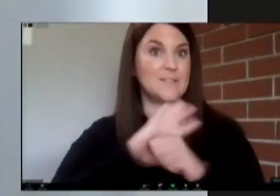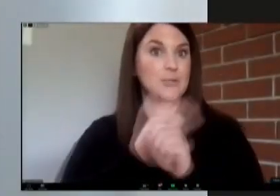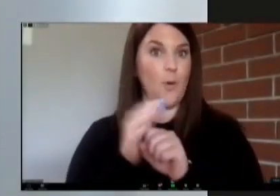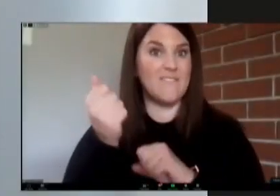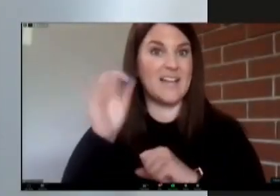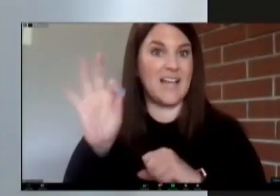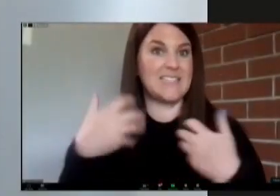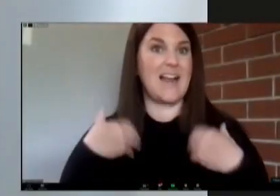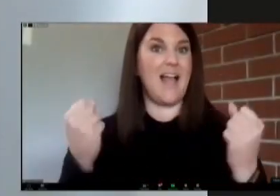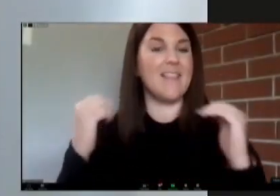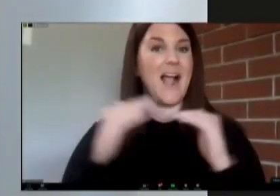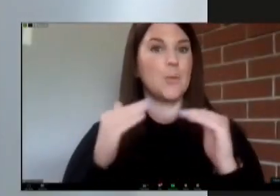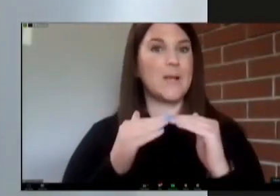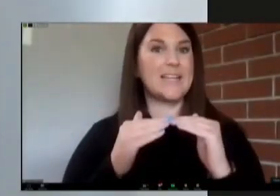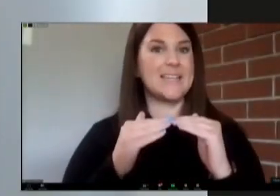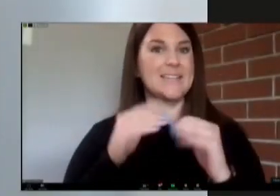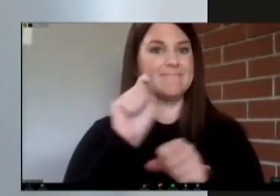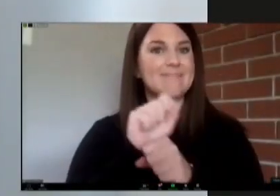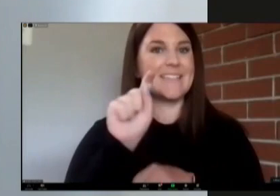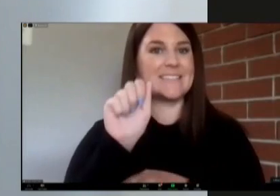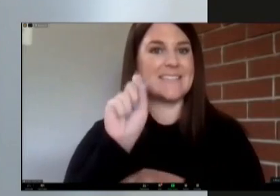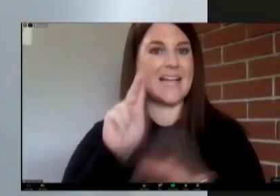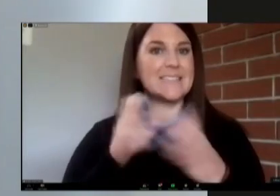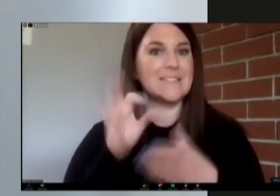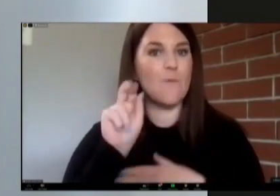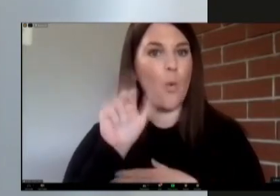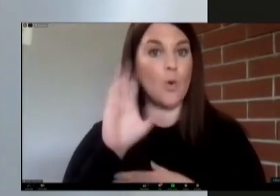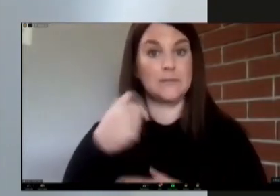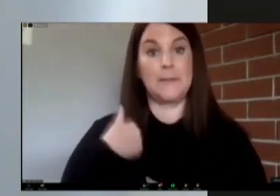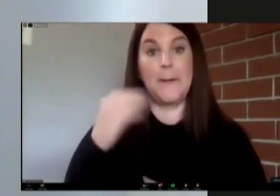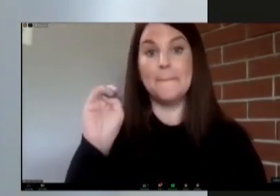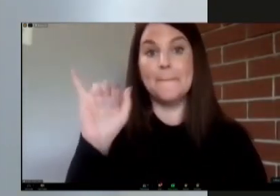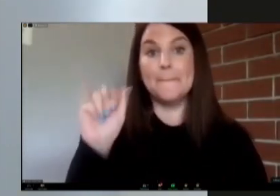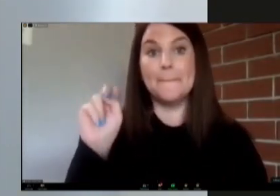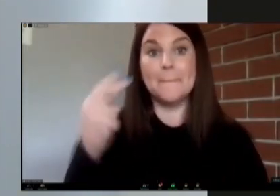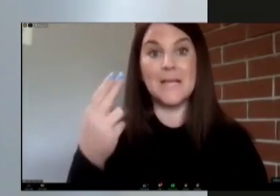I am Minh Wendt. And I am the Designated Federal Officer for the task force.